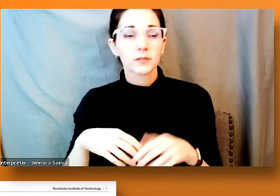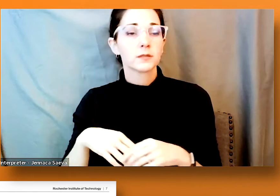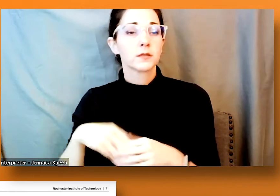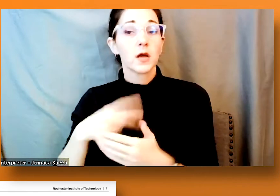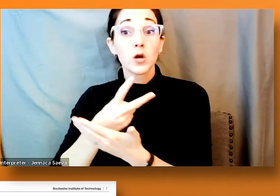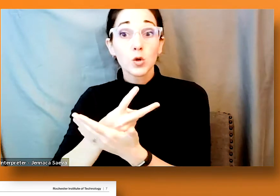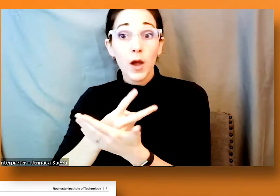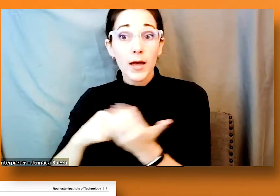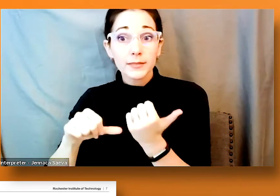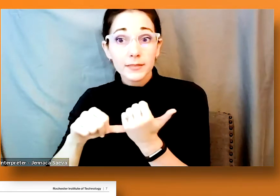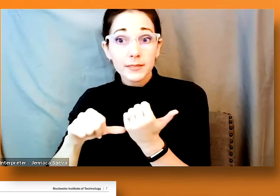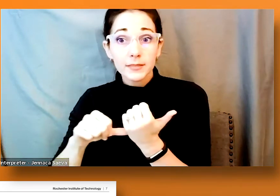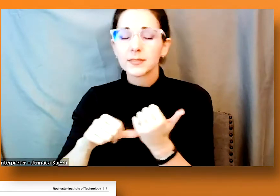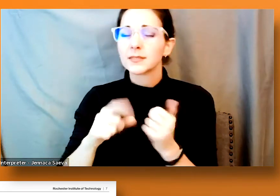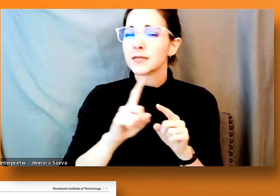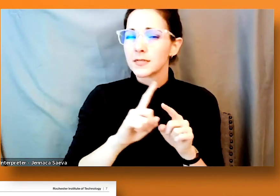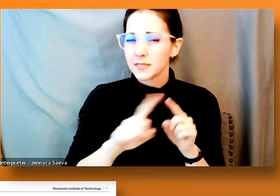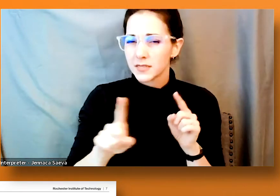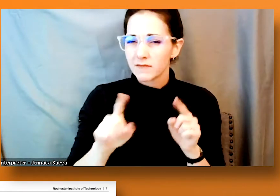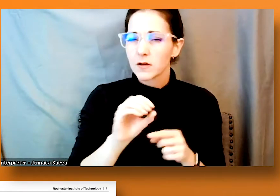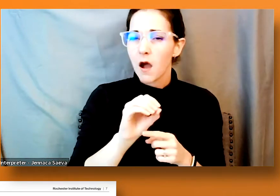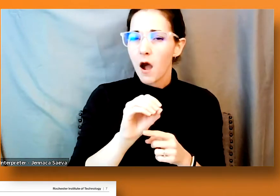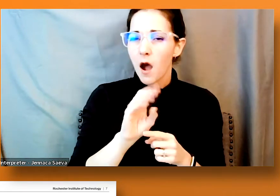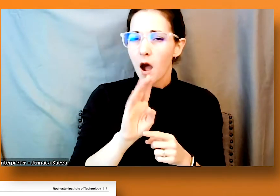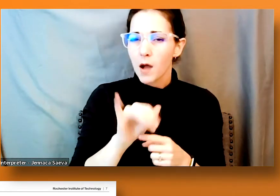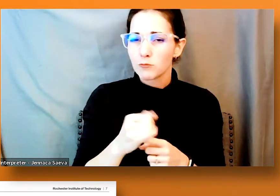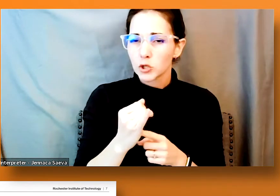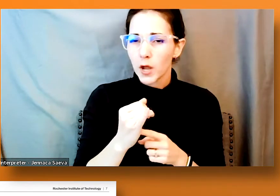They each have a different object code.